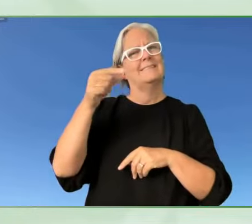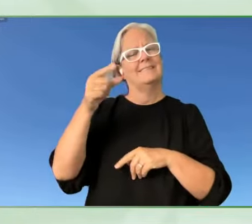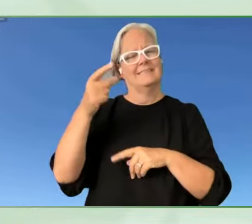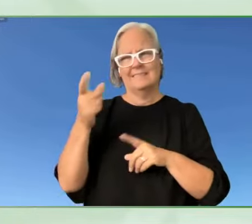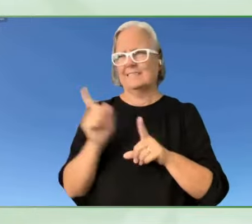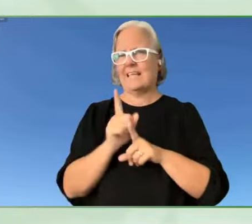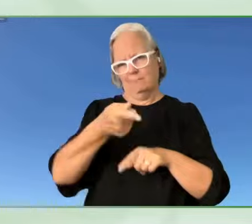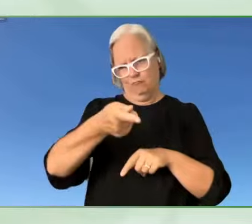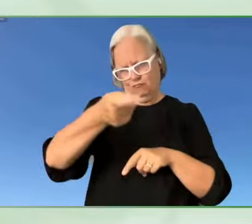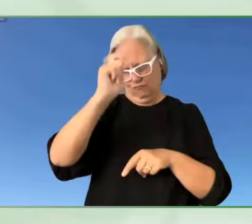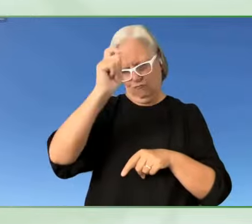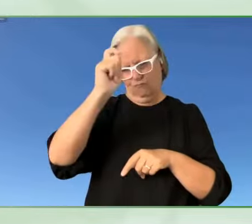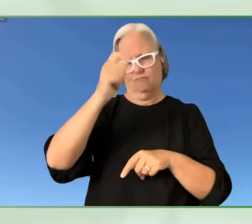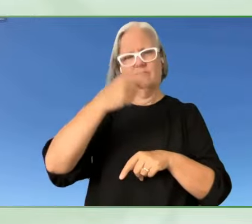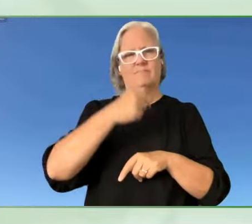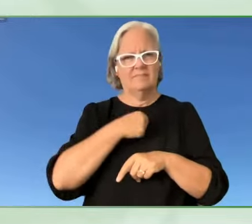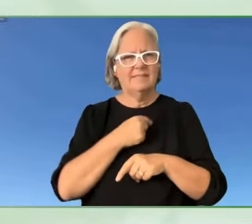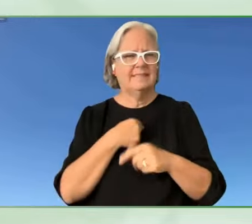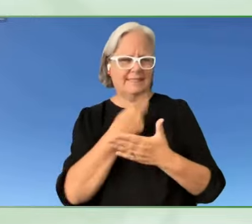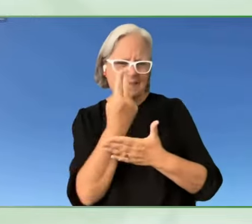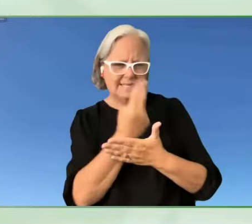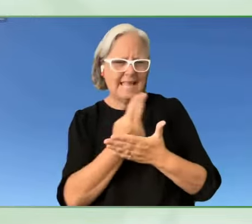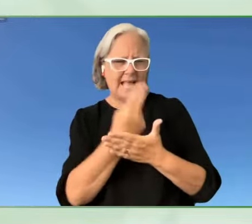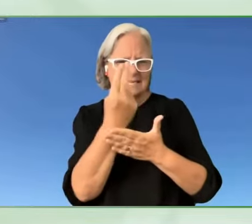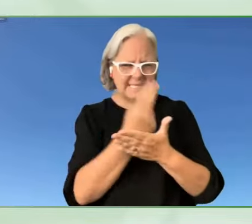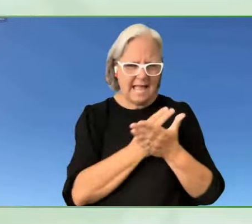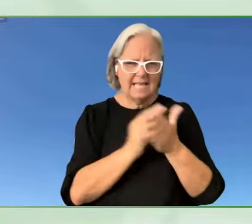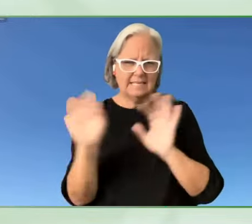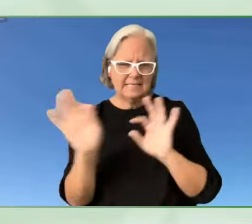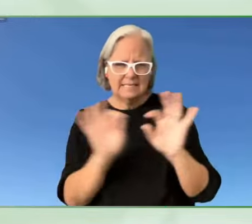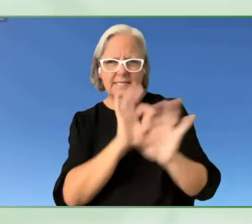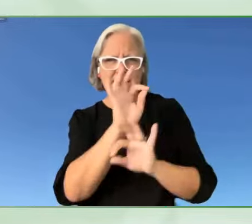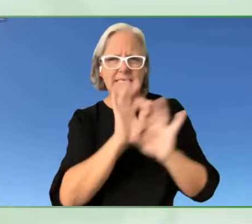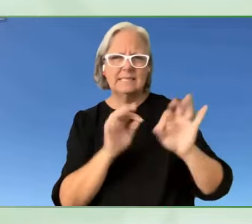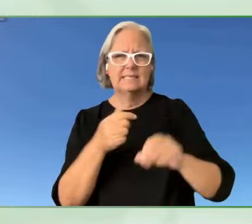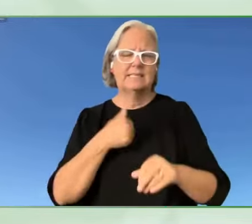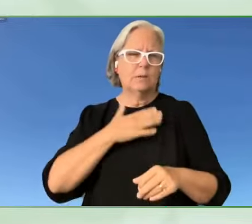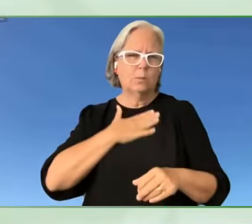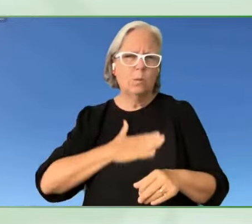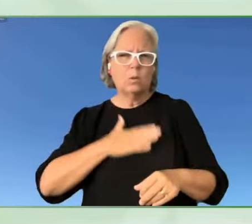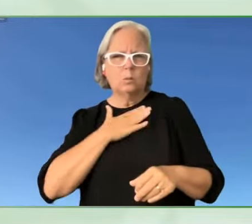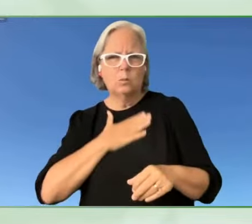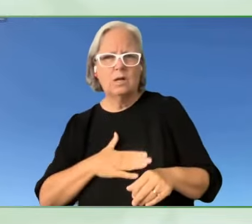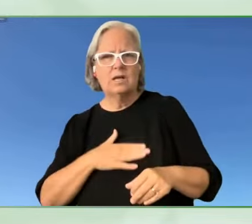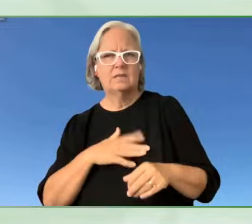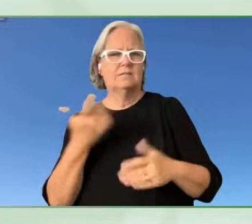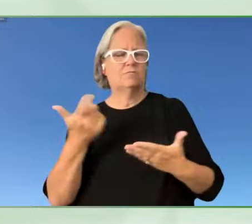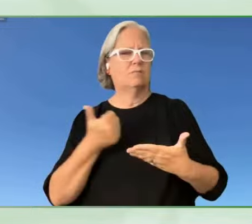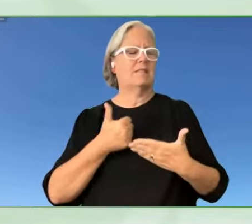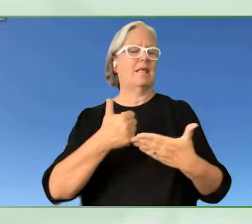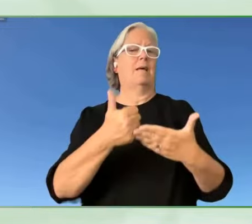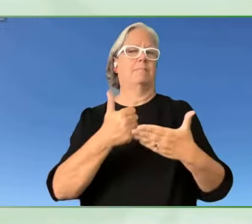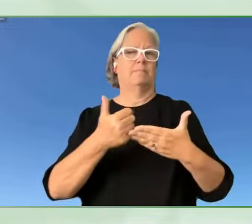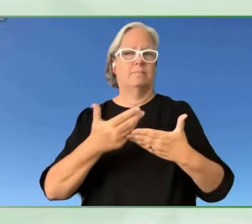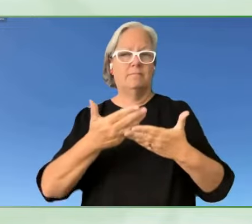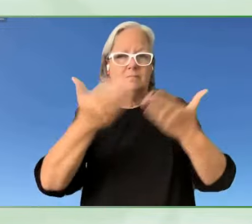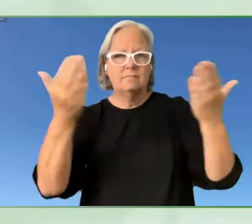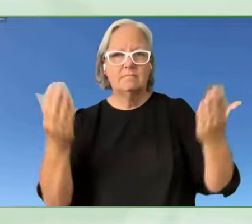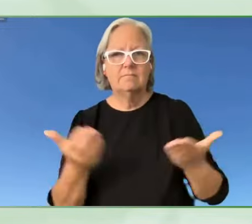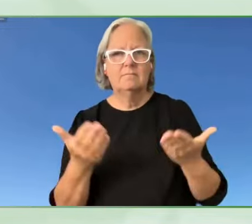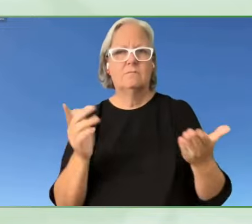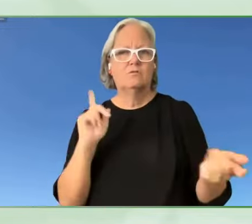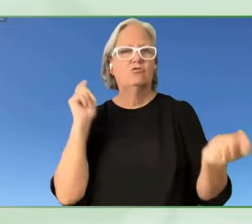So there is a checklist released which is on a mobile app available to all teachers,